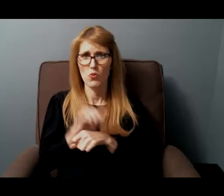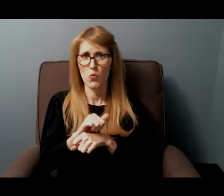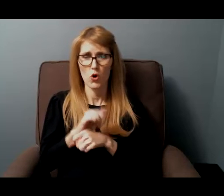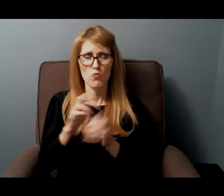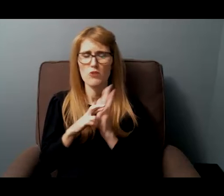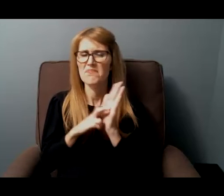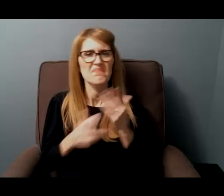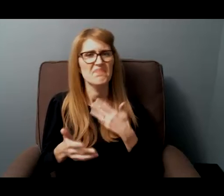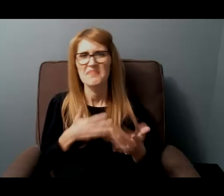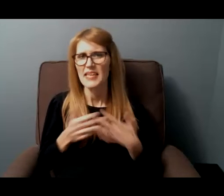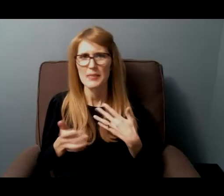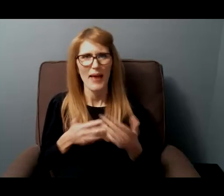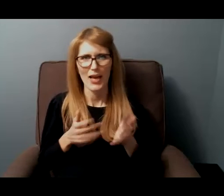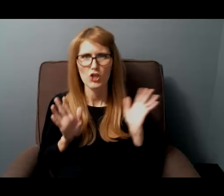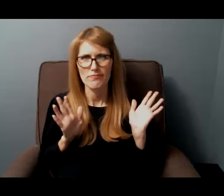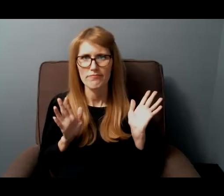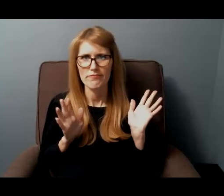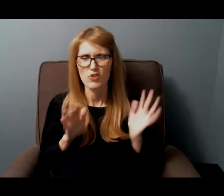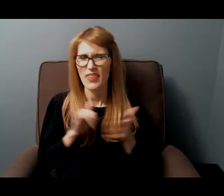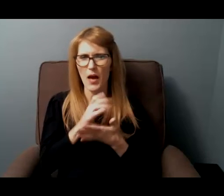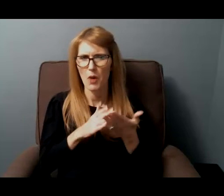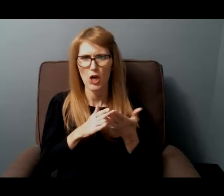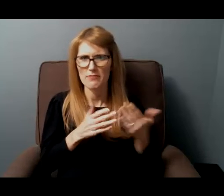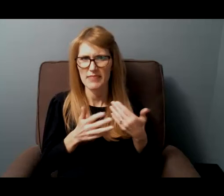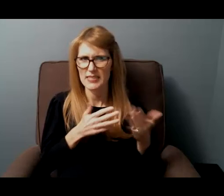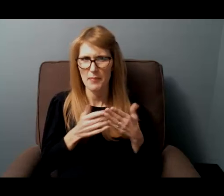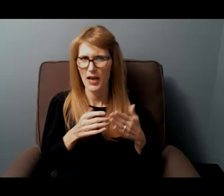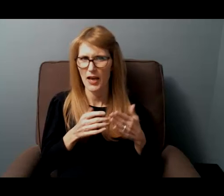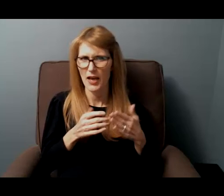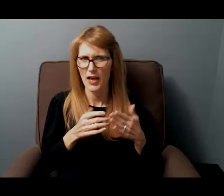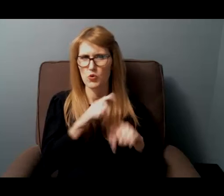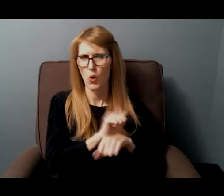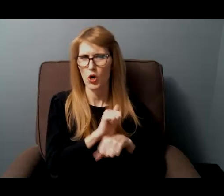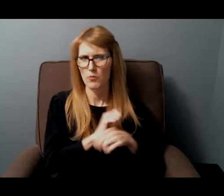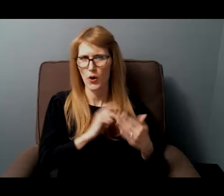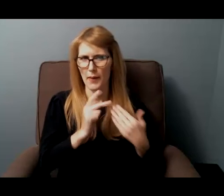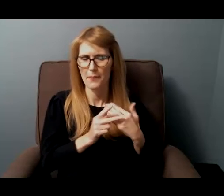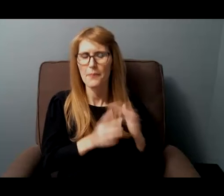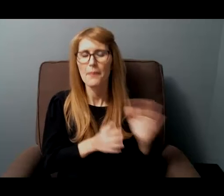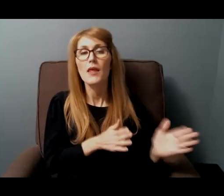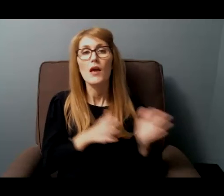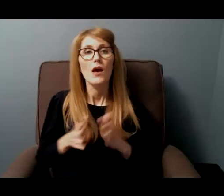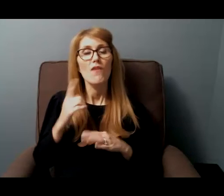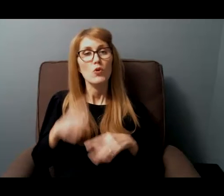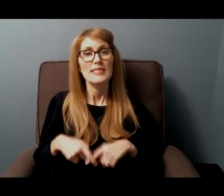So sort of let that part go. In terms of suspending the benefit, what Social Security does,